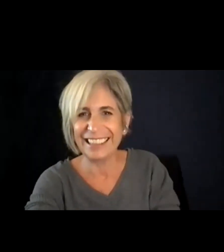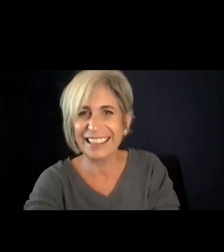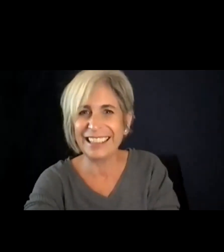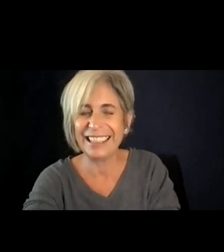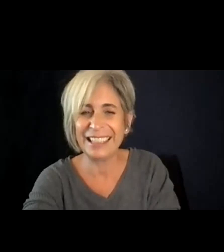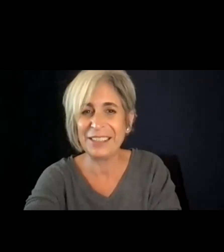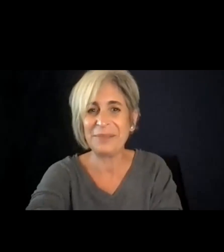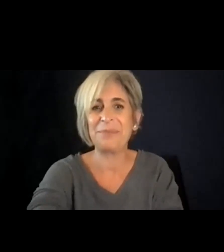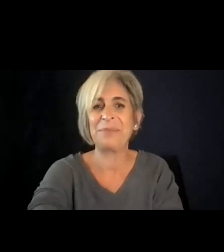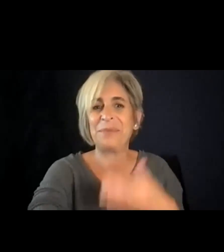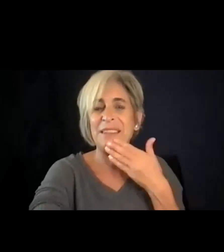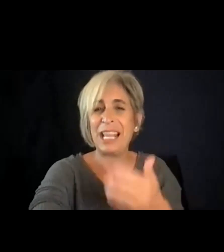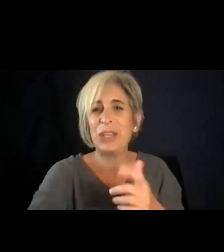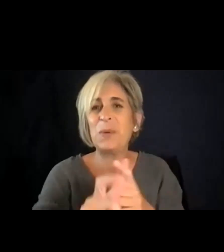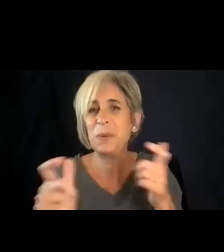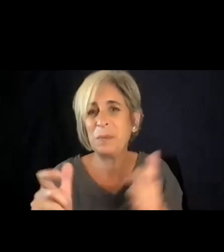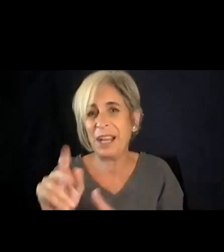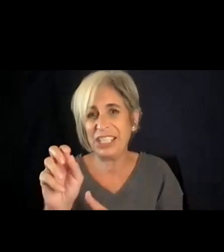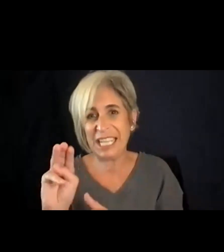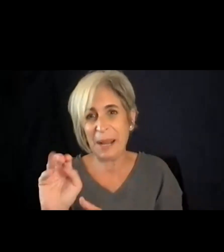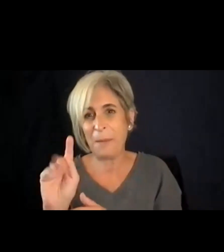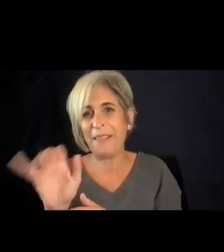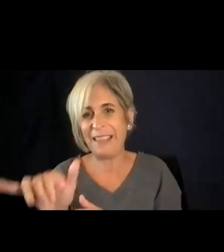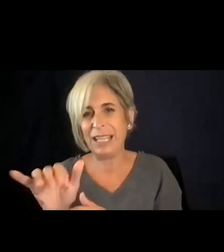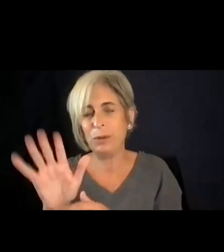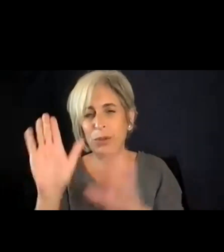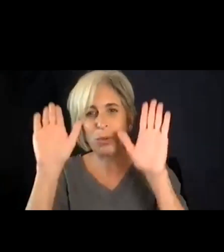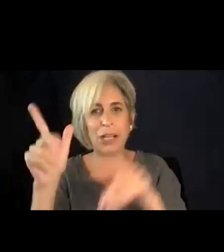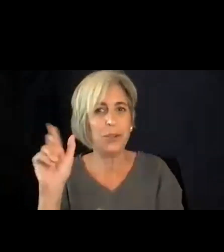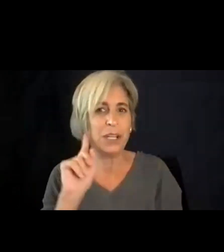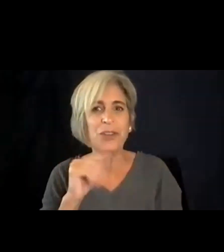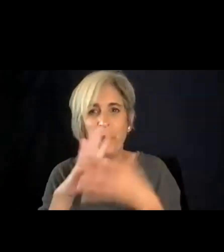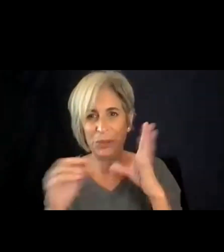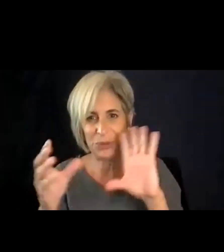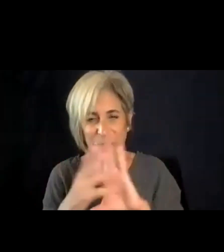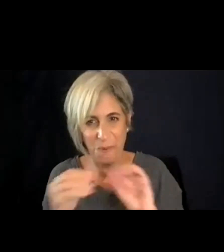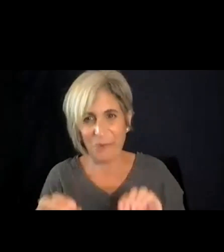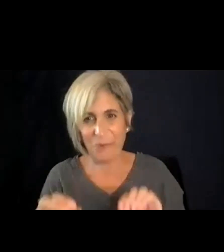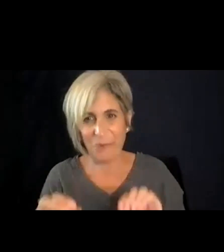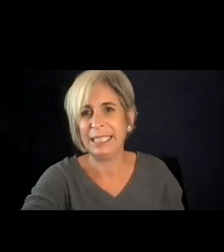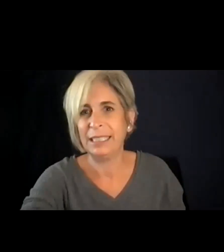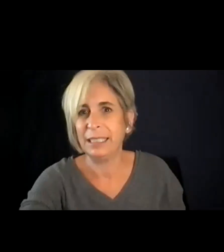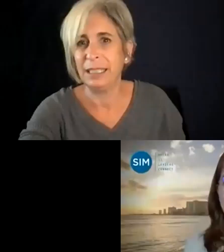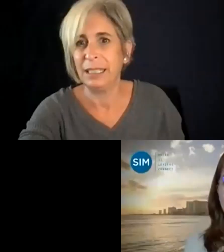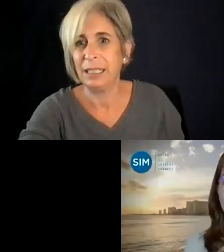Thank you so much, Kimberly it was great great to hear your story.